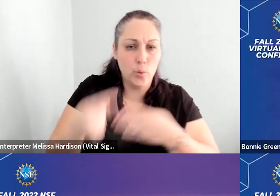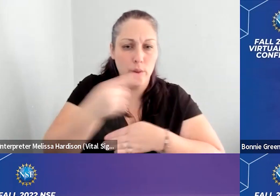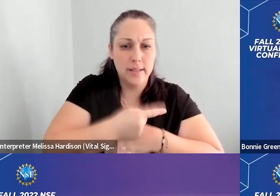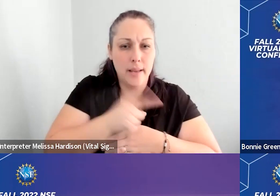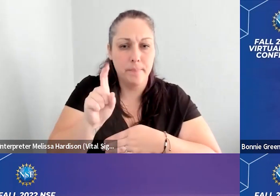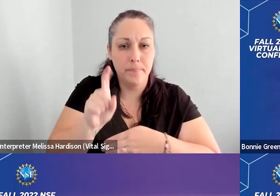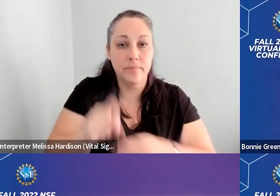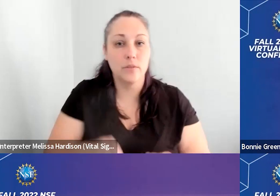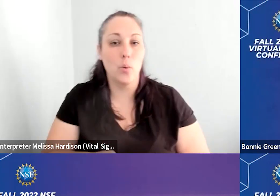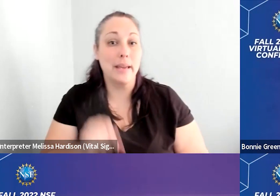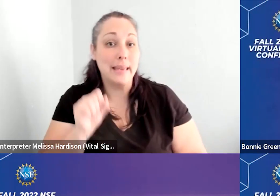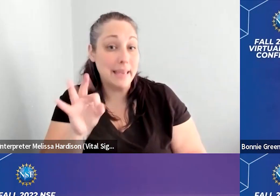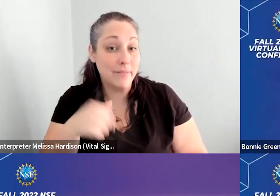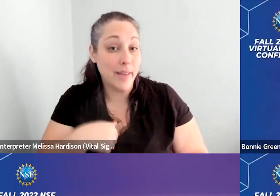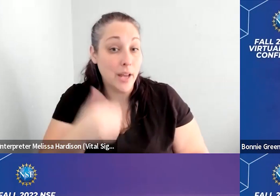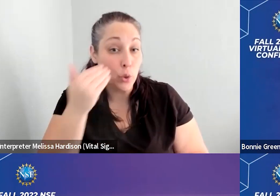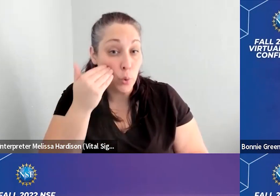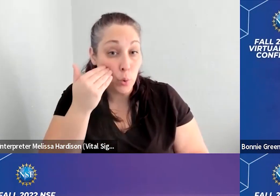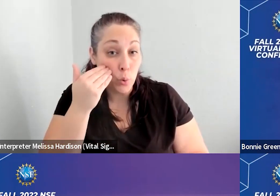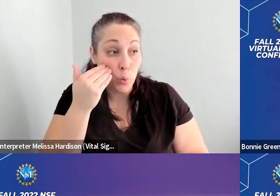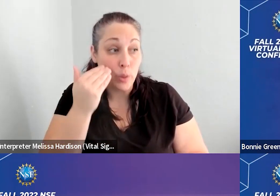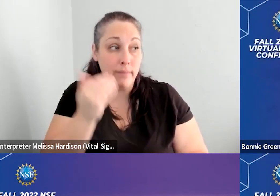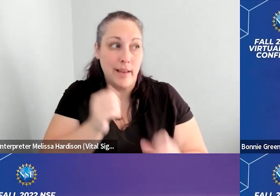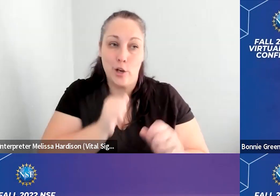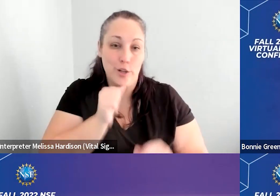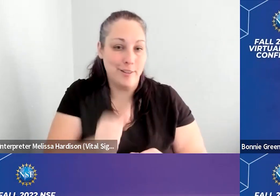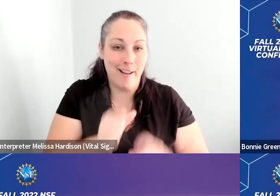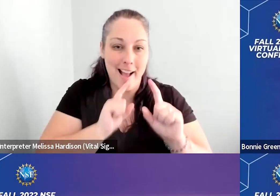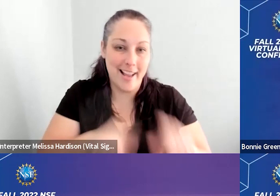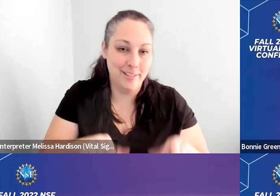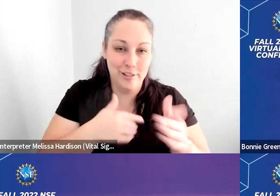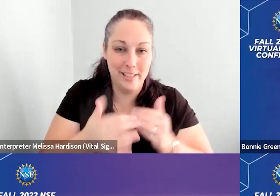Bonnie Green: If I knew the answer to that question I couldn't answer it anyway, but if --